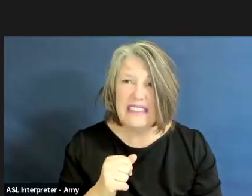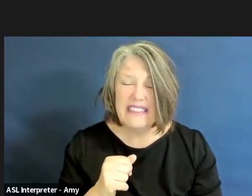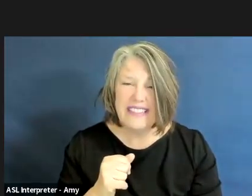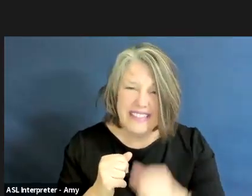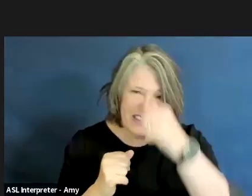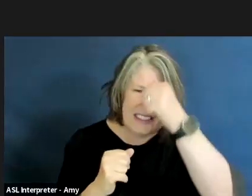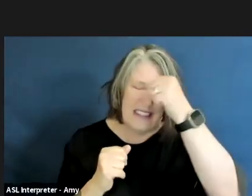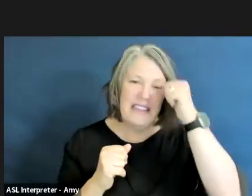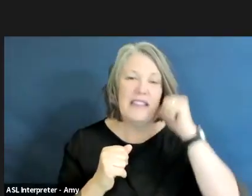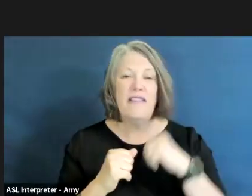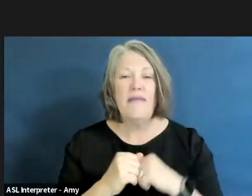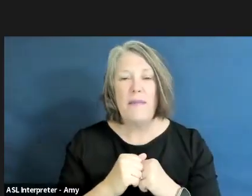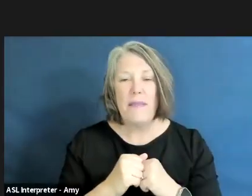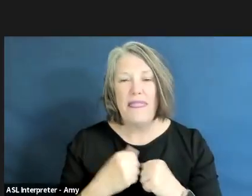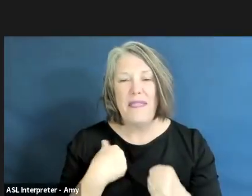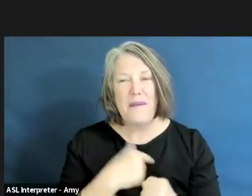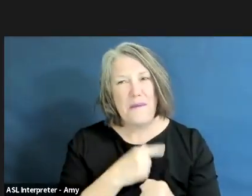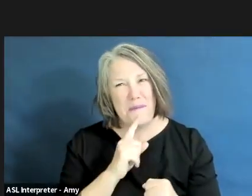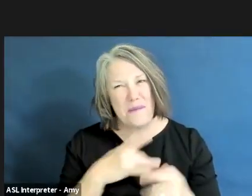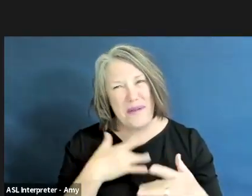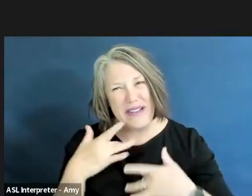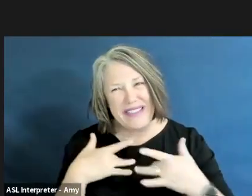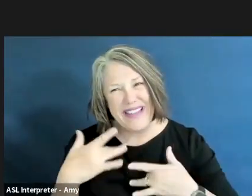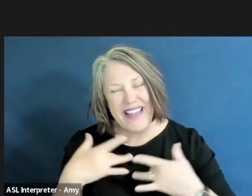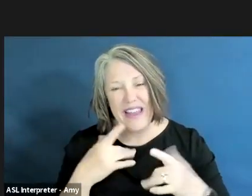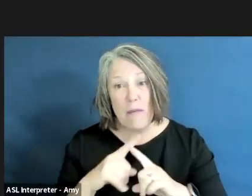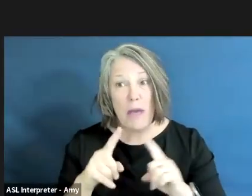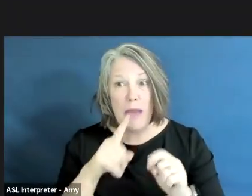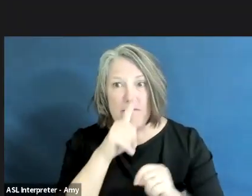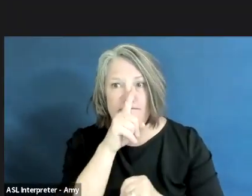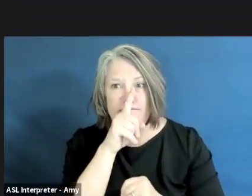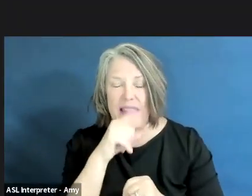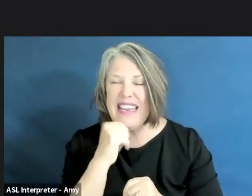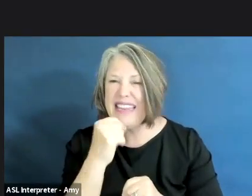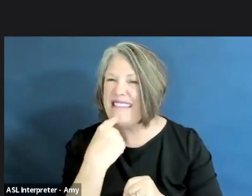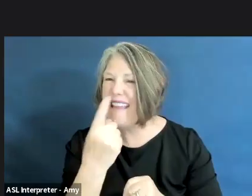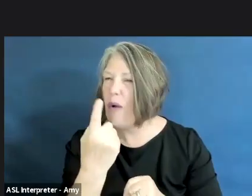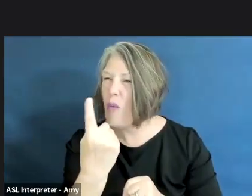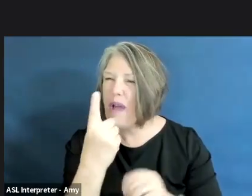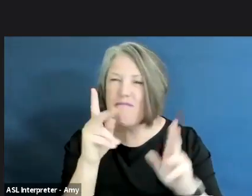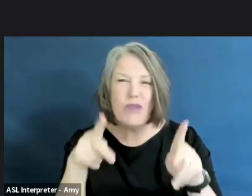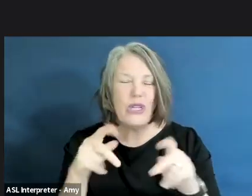We were excited, but we didn't tell a soul. I didn't want to get anyone's hopes